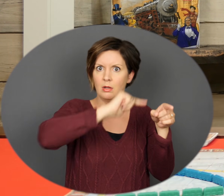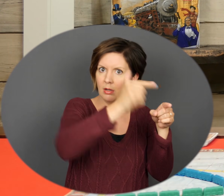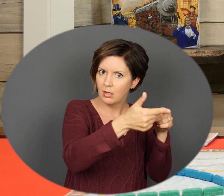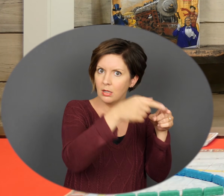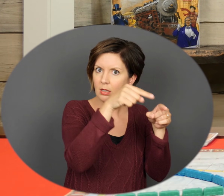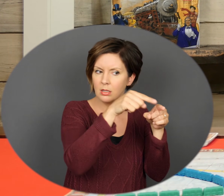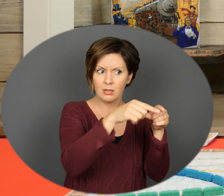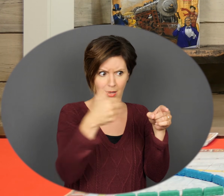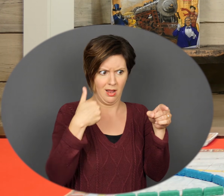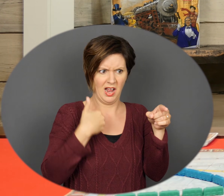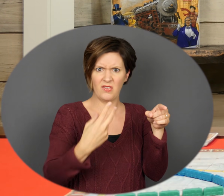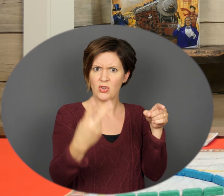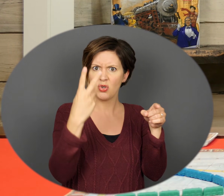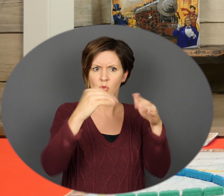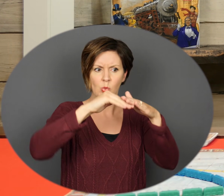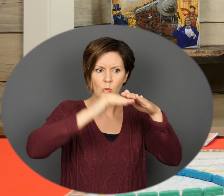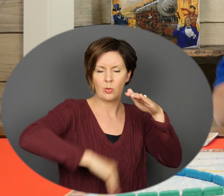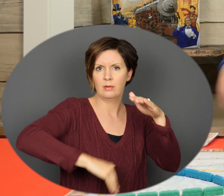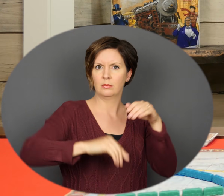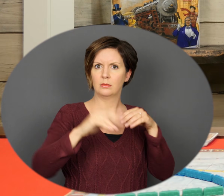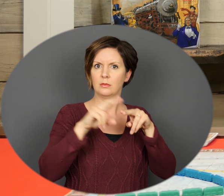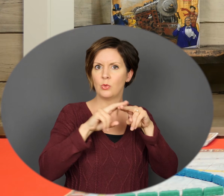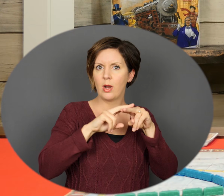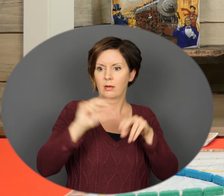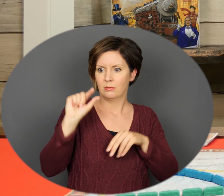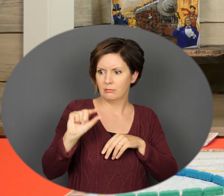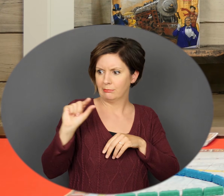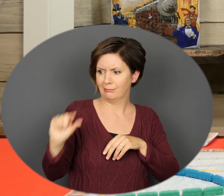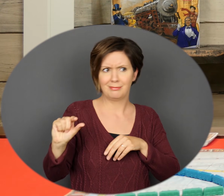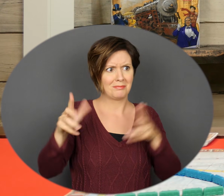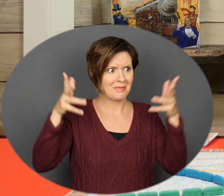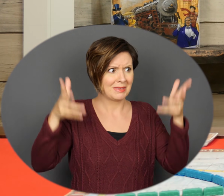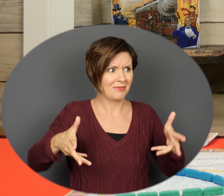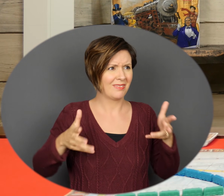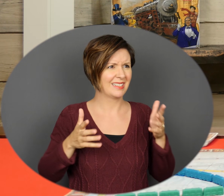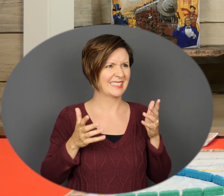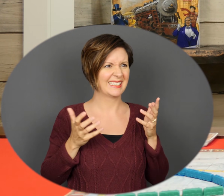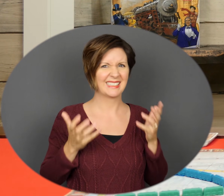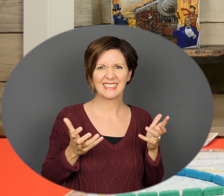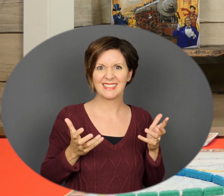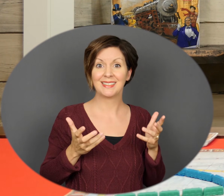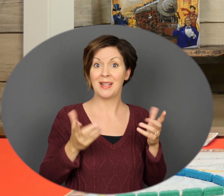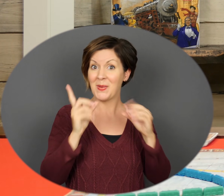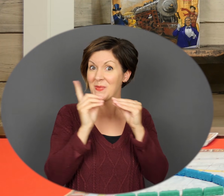until at the end of a player's turn, they have two or fewer train cars left in their stock.